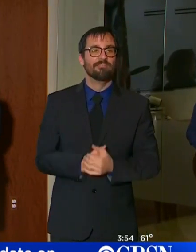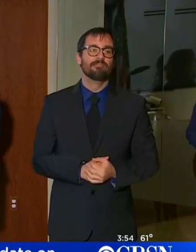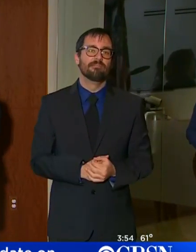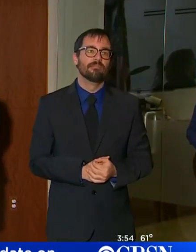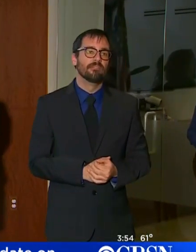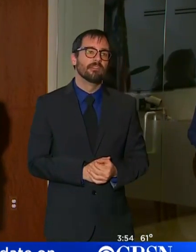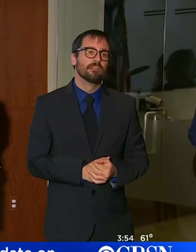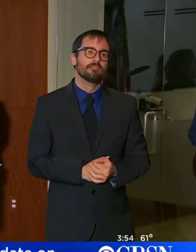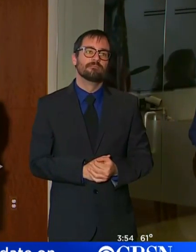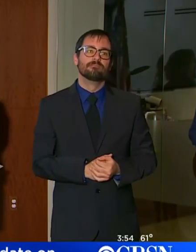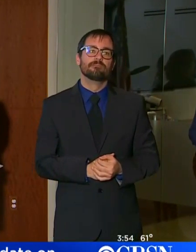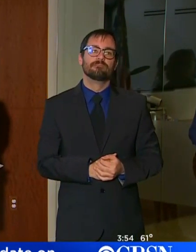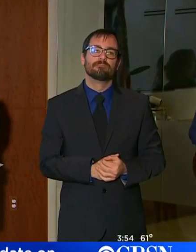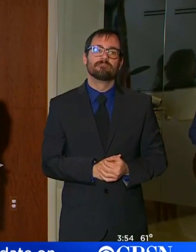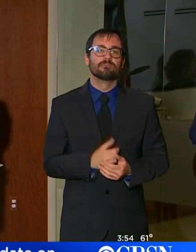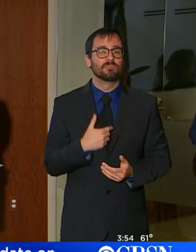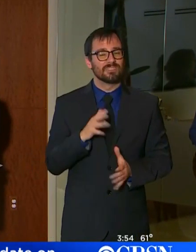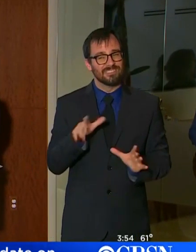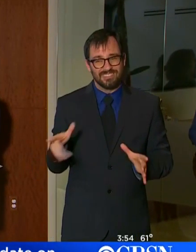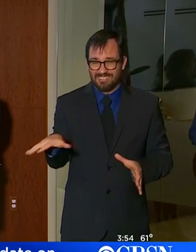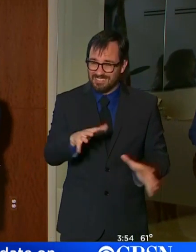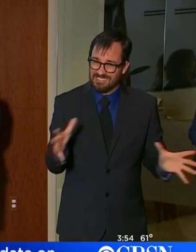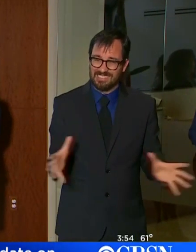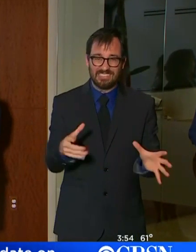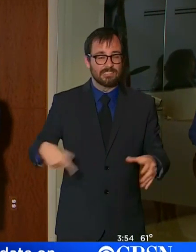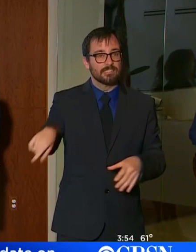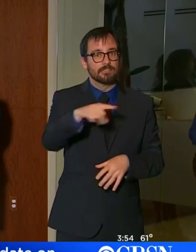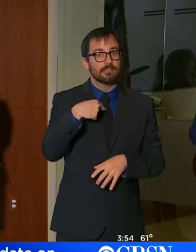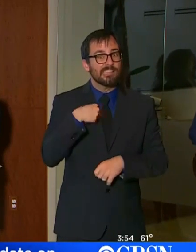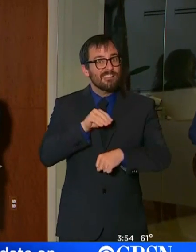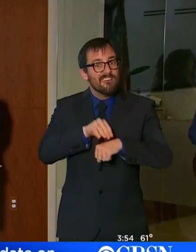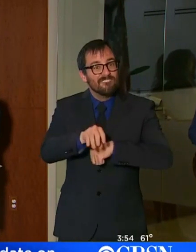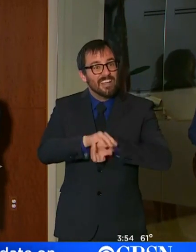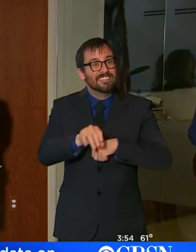OF OUR CONSTITUENTS. I CANNOT EXPRESS HOW IMPORTANT IT IS THAT PEOPLE TAKE THIS STUFF